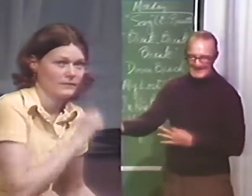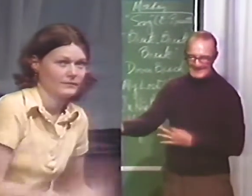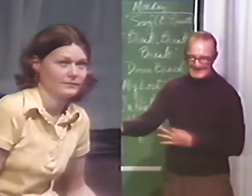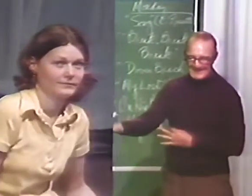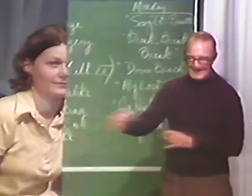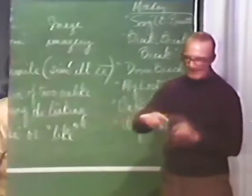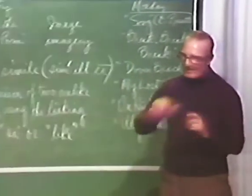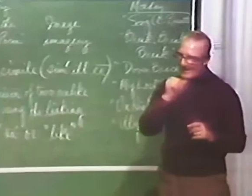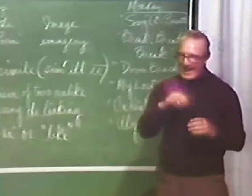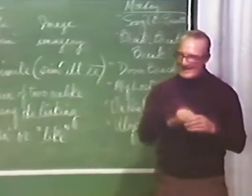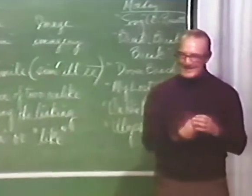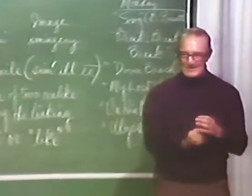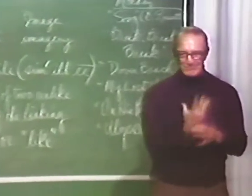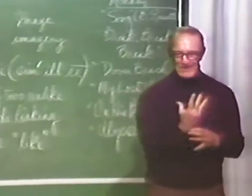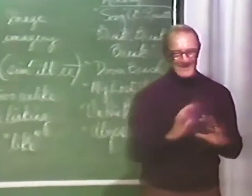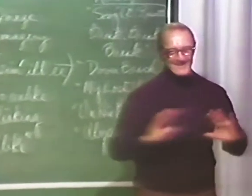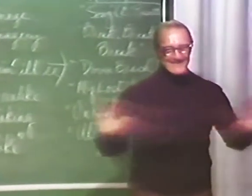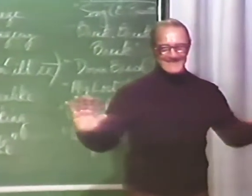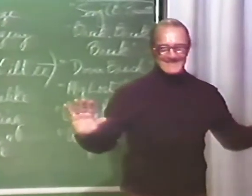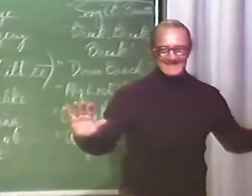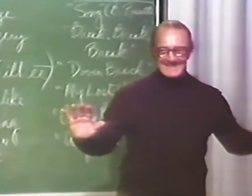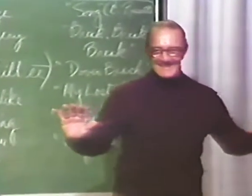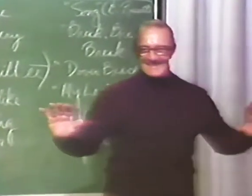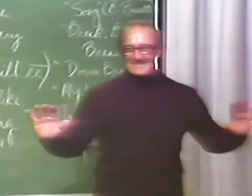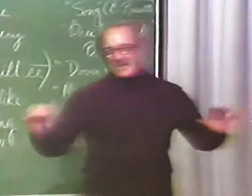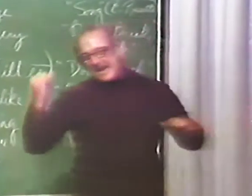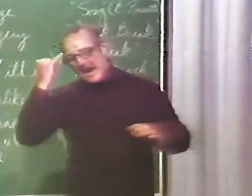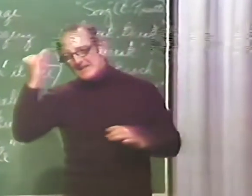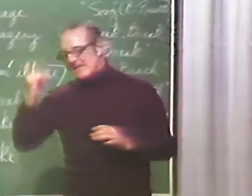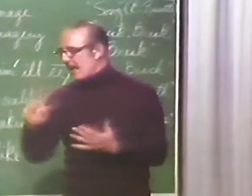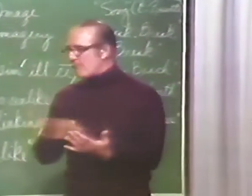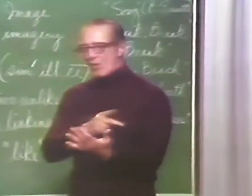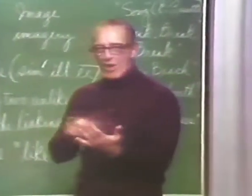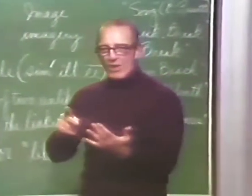WE'D LIKE TO CHANGE PLACES, BUT NOT IN THE SPRING.